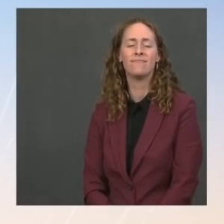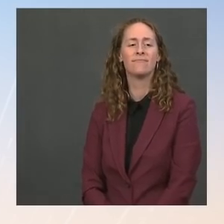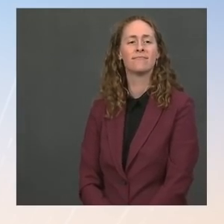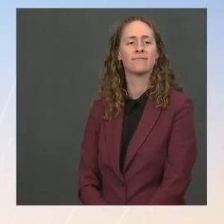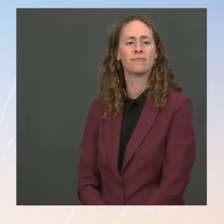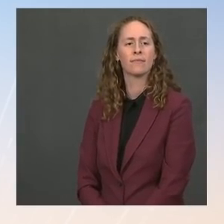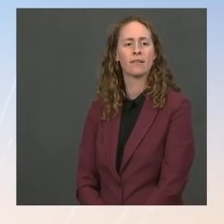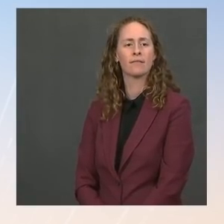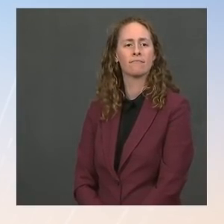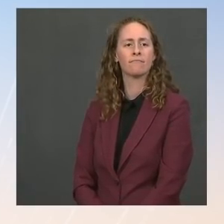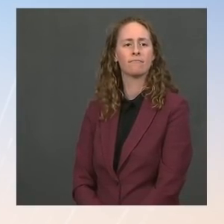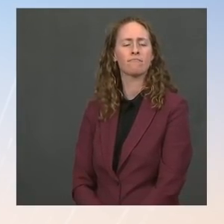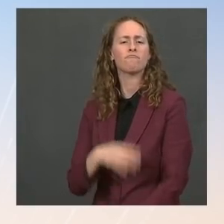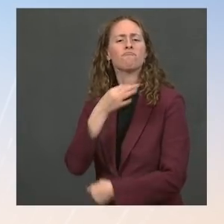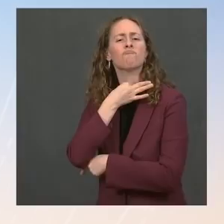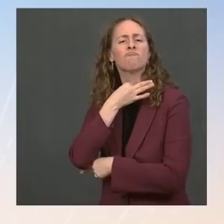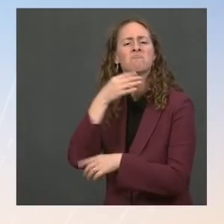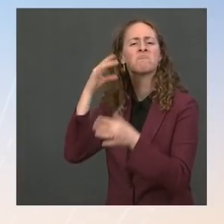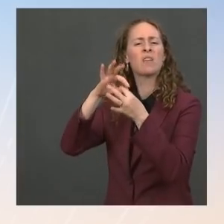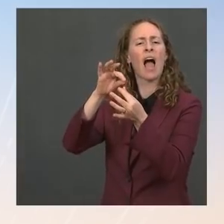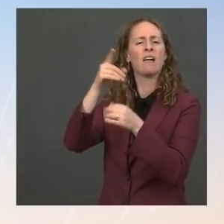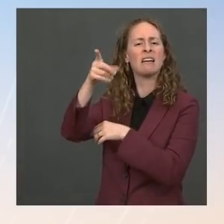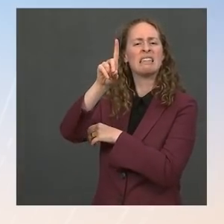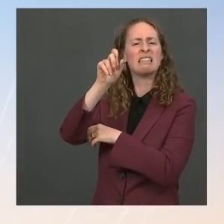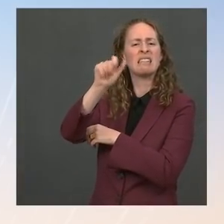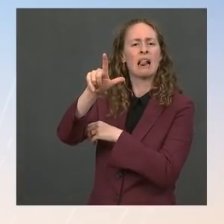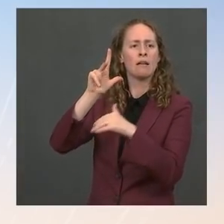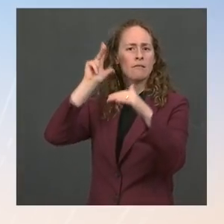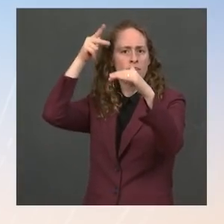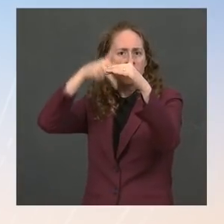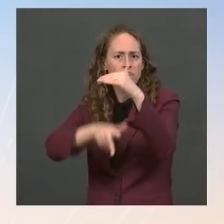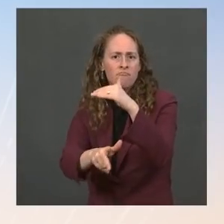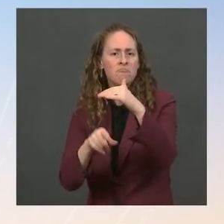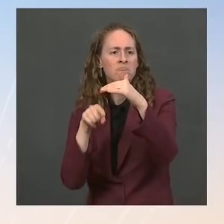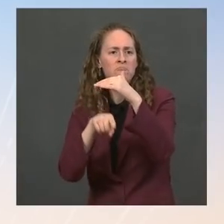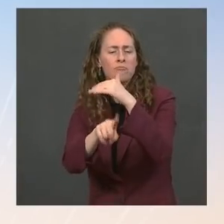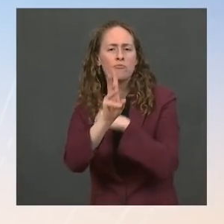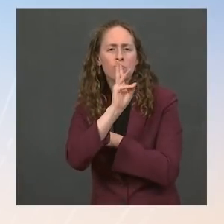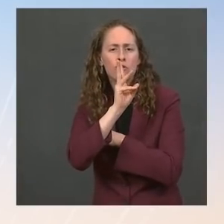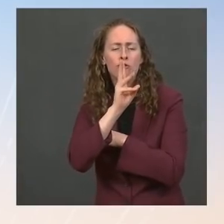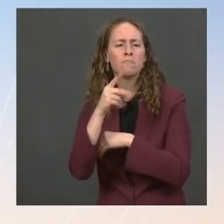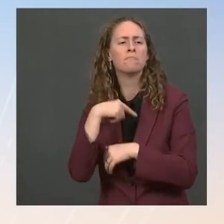So in the conversation with President Macron, is it President Biden's view